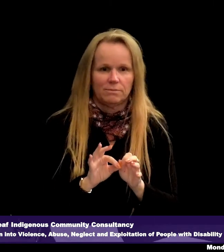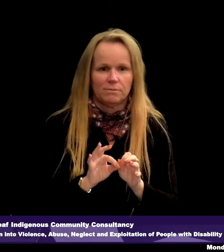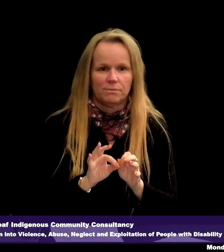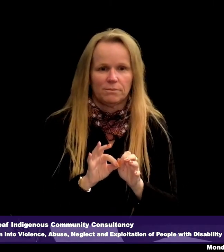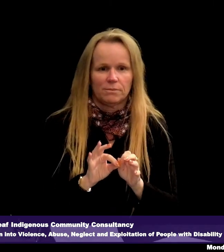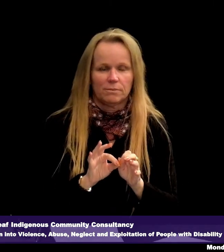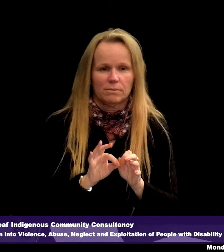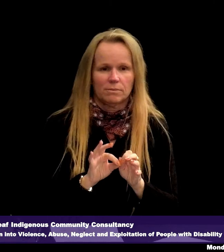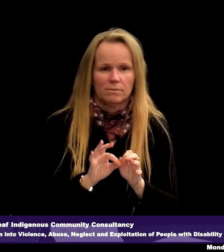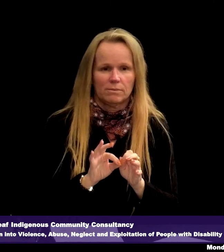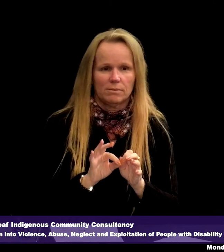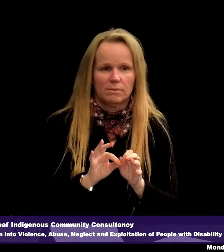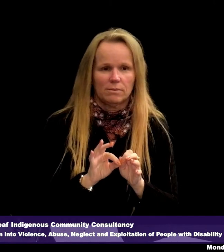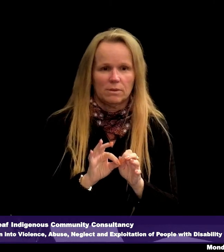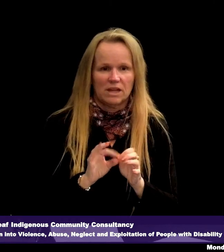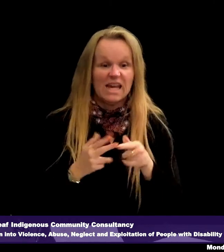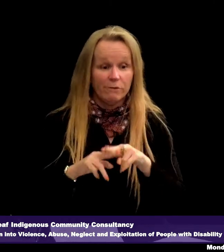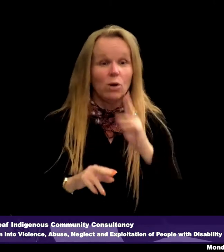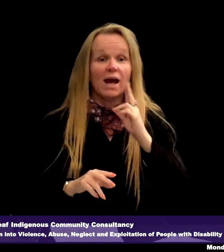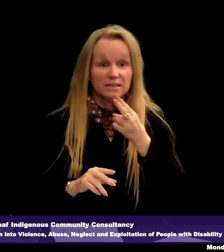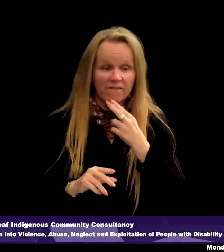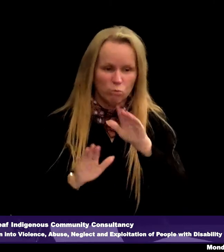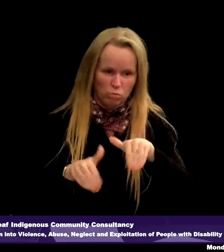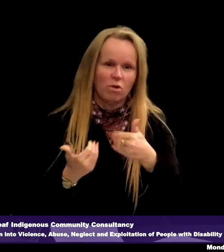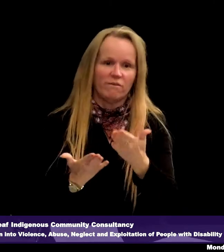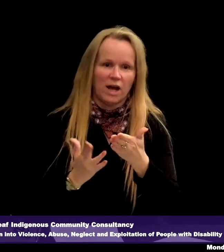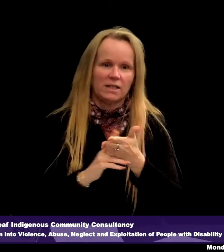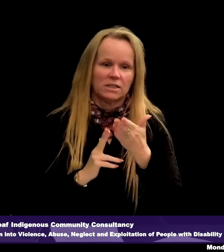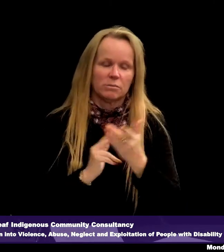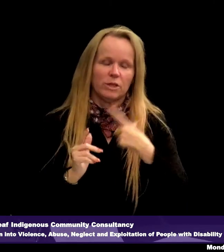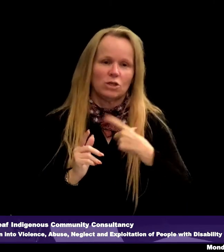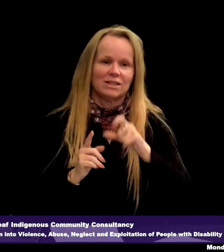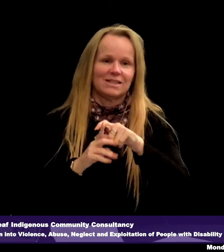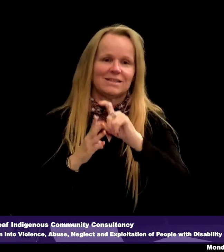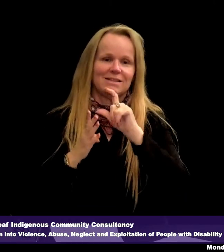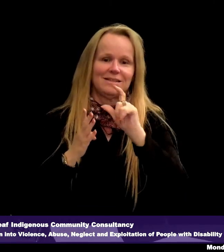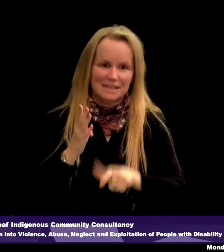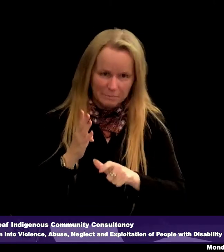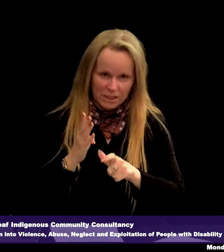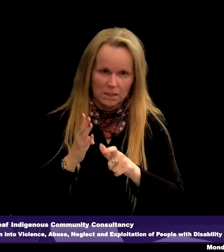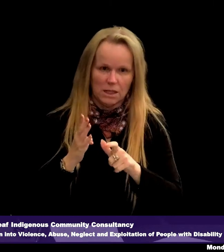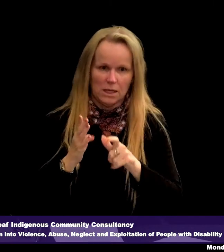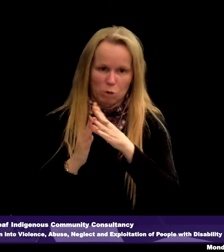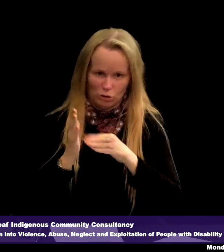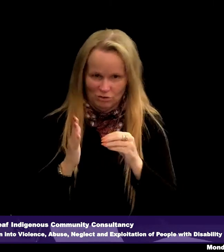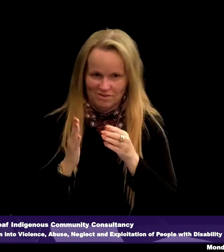want to have a spoken language interpreter." If you are Deaf, they will provide access